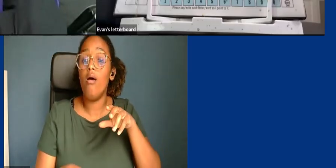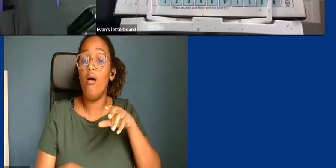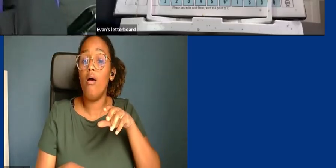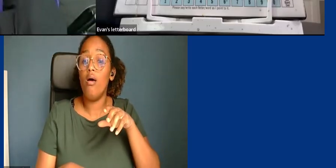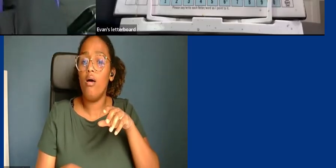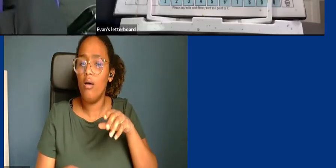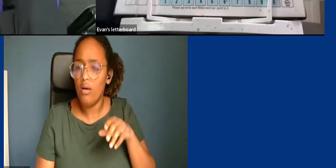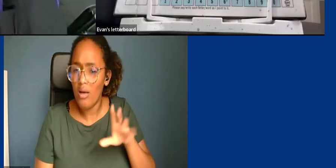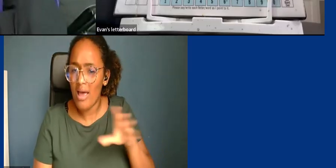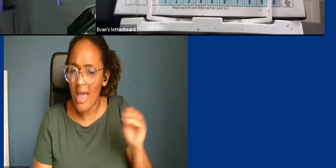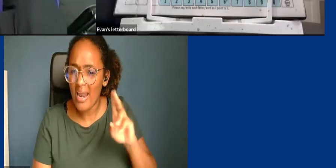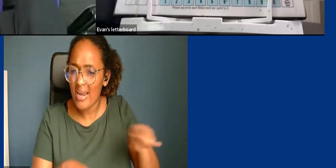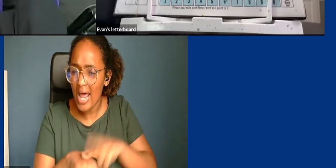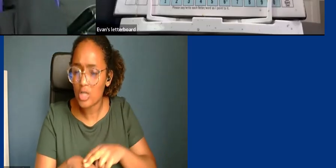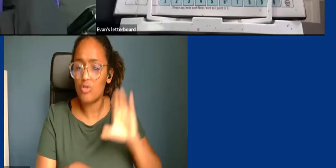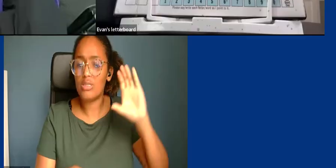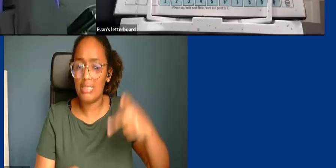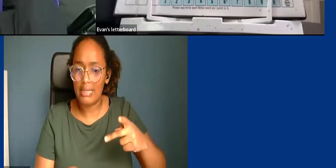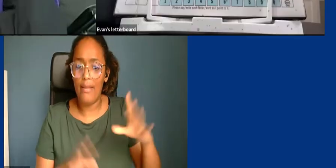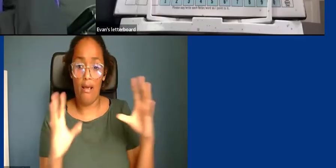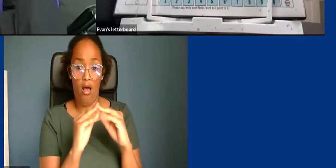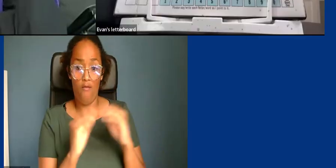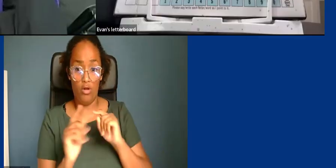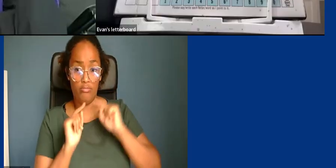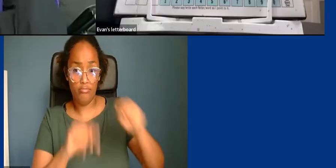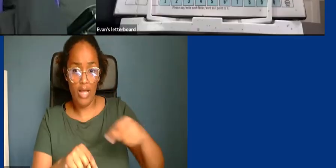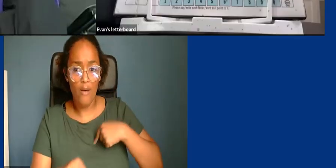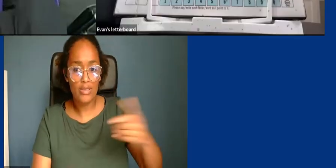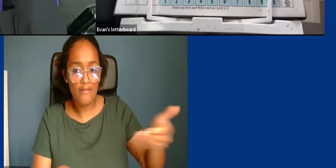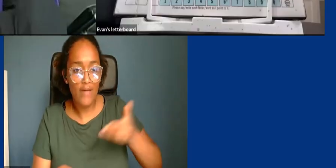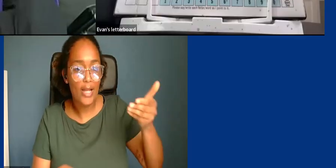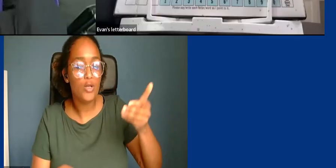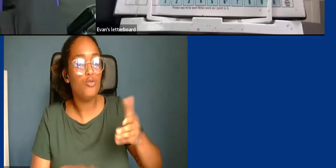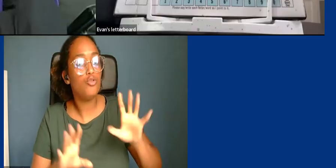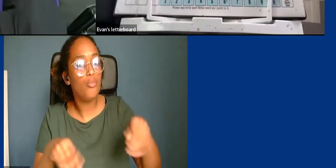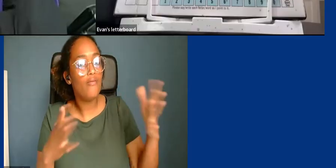expressed her appreciation for my workshop because